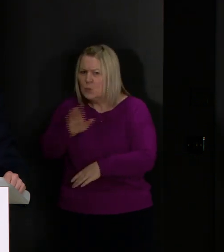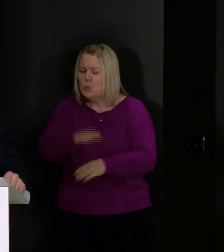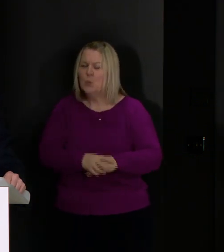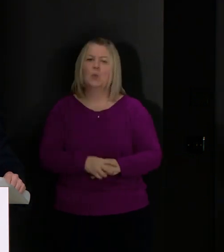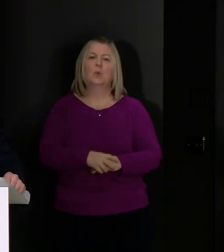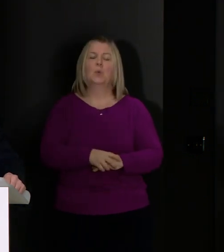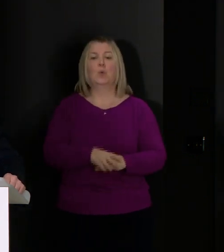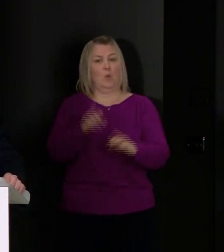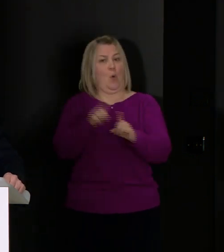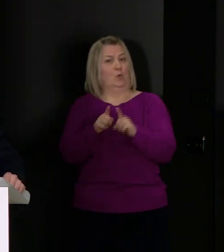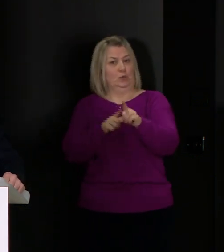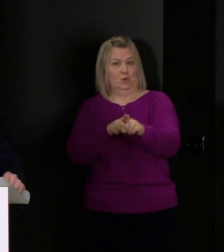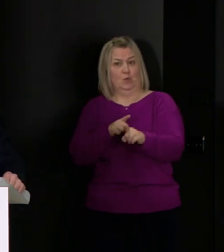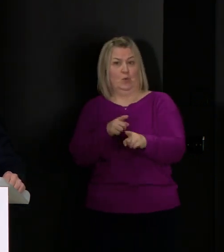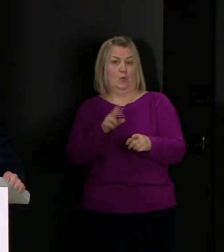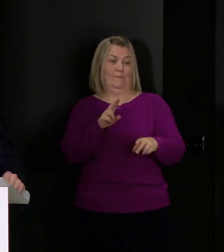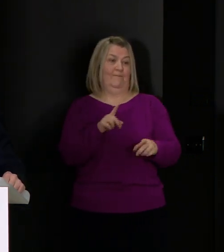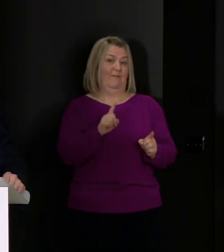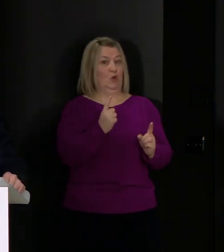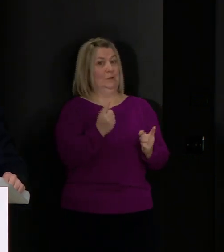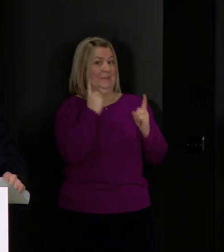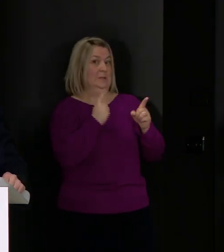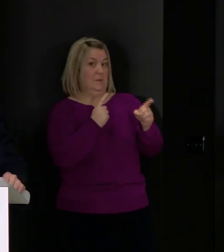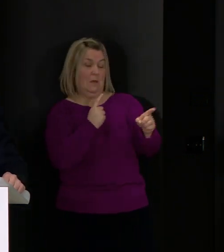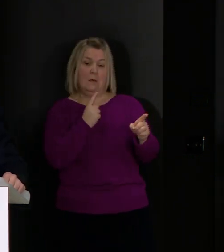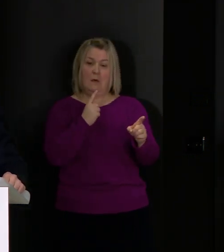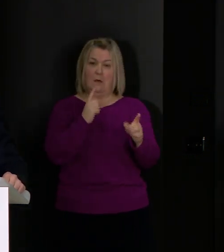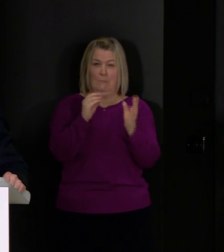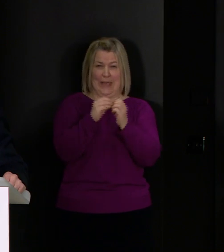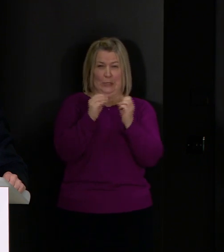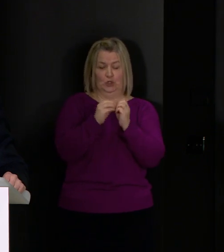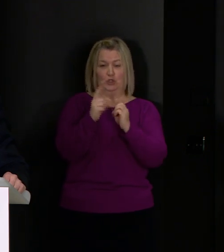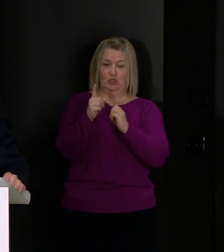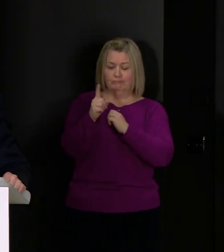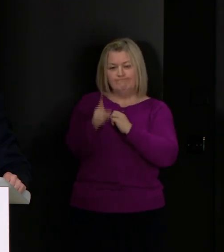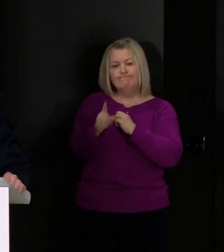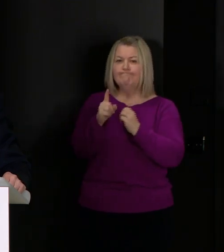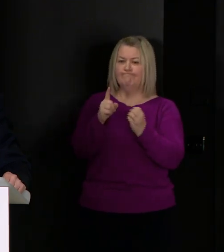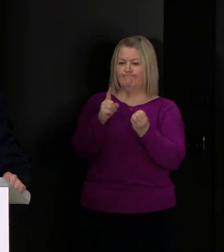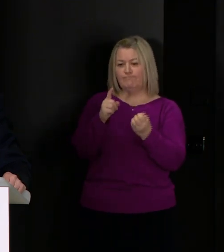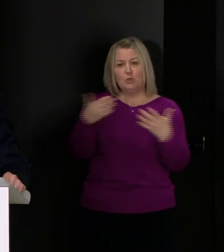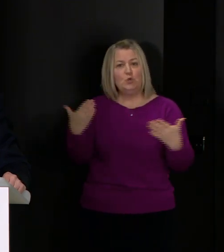Minister's outlined, the new assessment centres and hubs which are running in